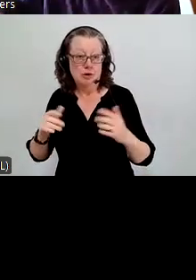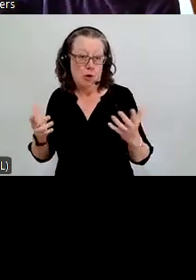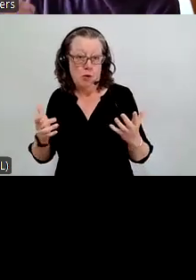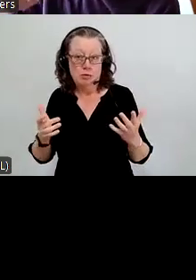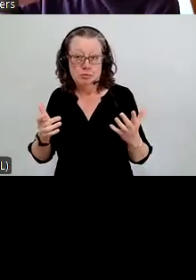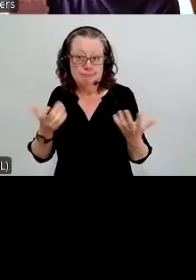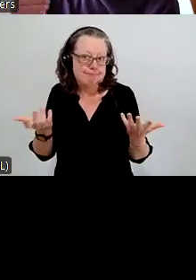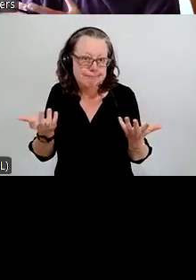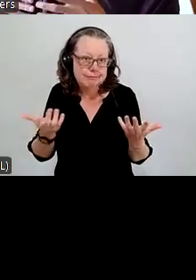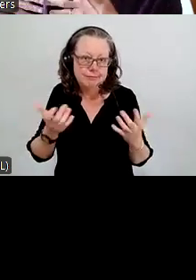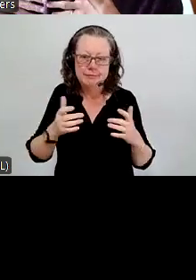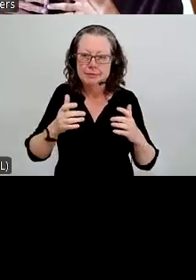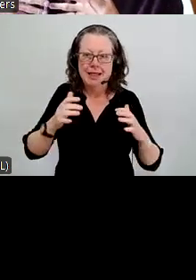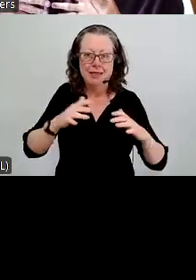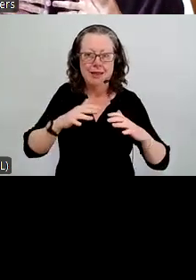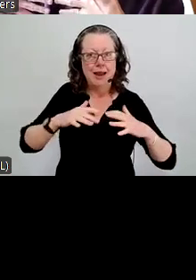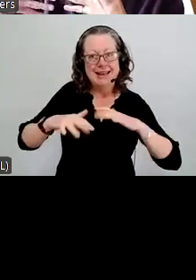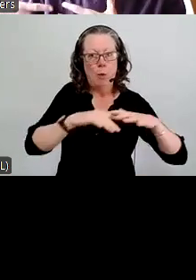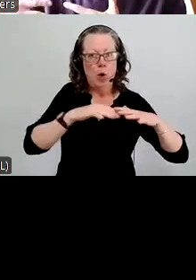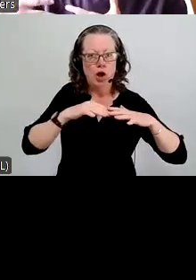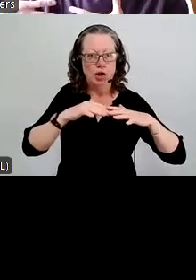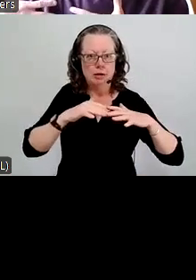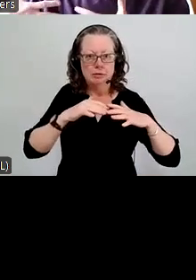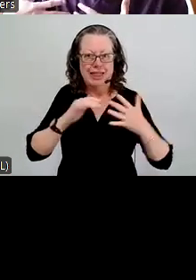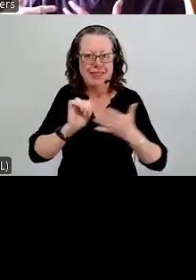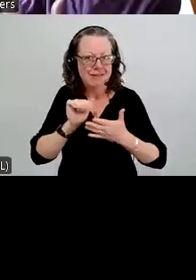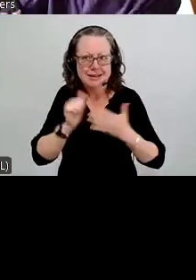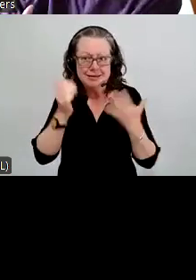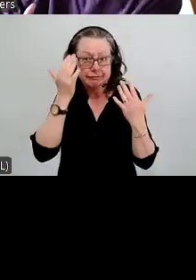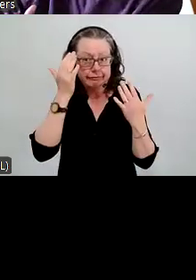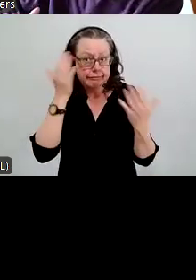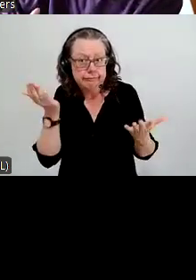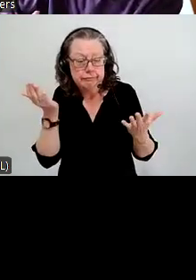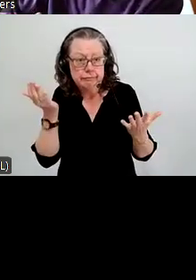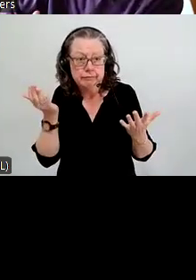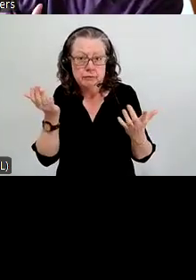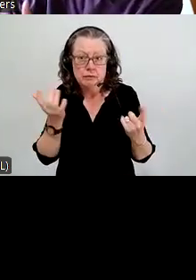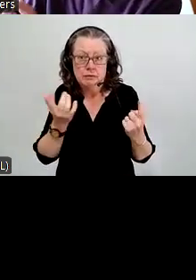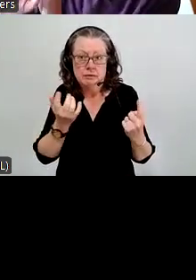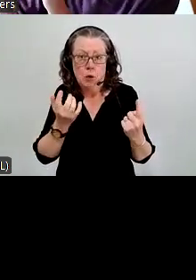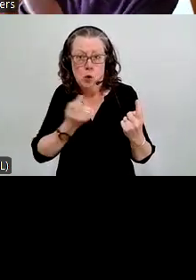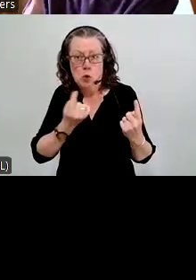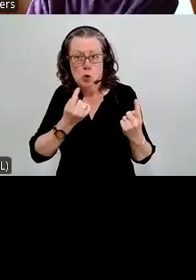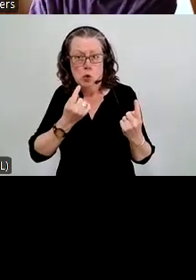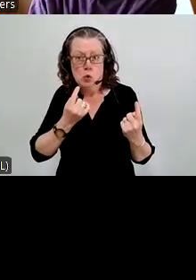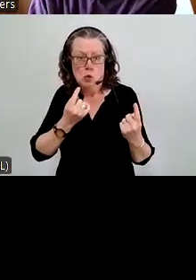in a simplistic term, the advertisers are just sending more ads to that IP address, which is the Wi-Fi network.